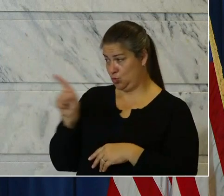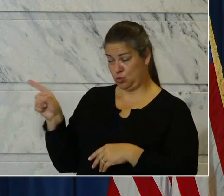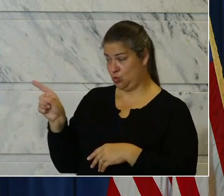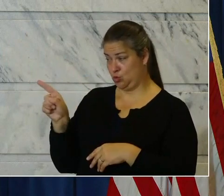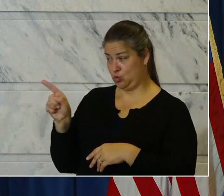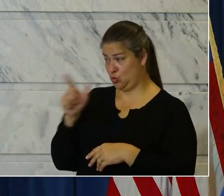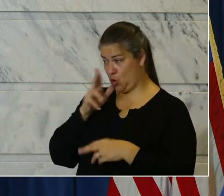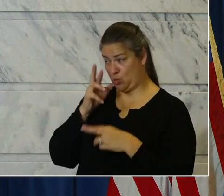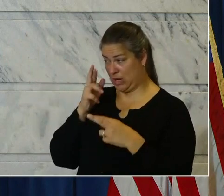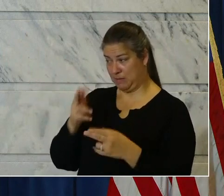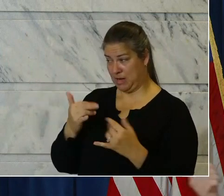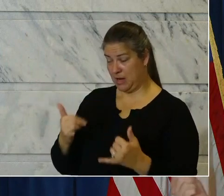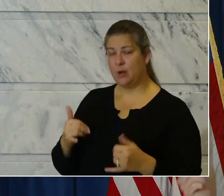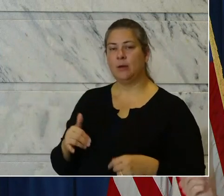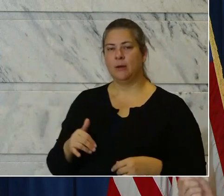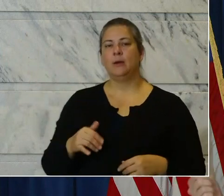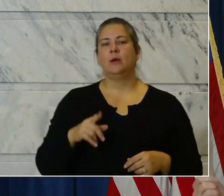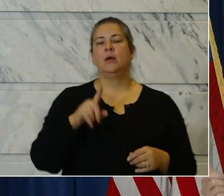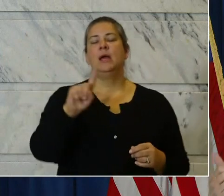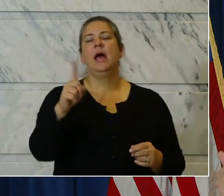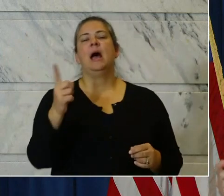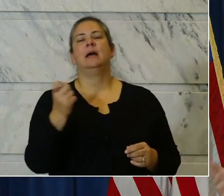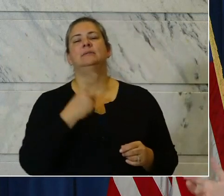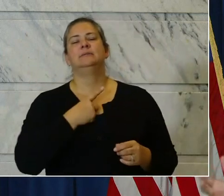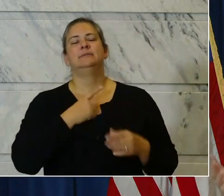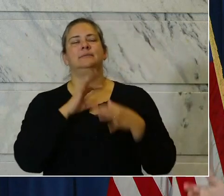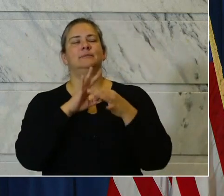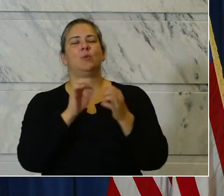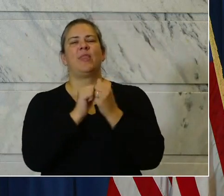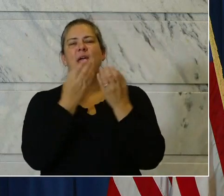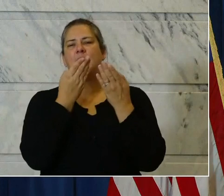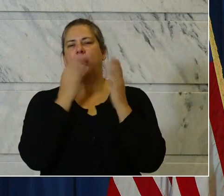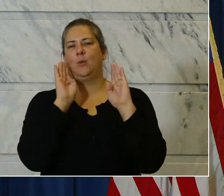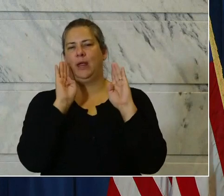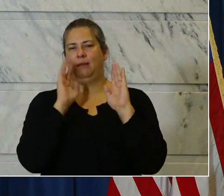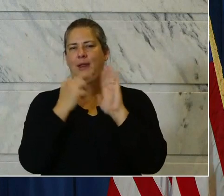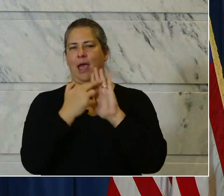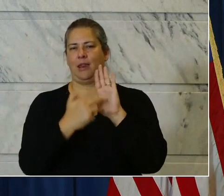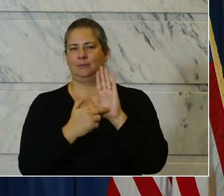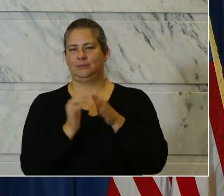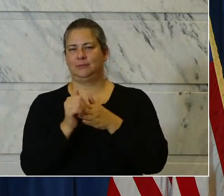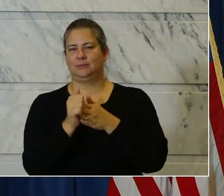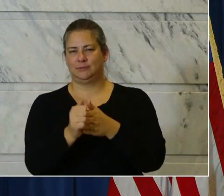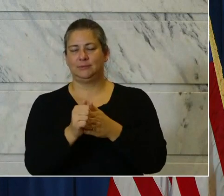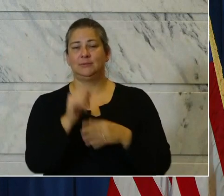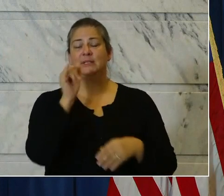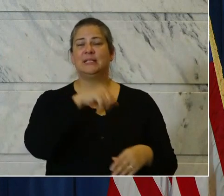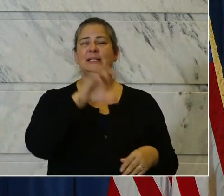GROUPS OPERABLE OR TREE IN FESTIVALS PARKING LOT I THINK